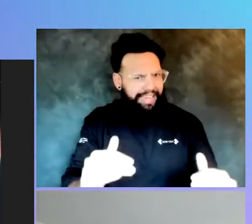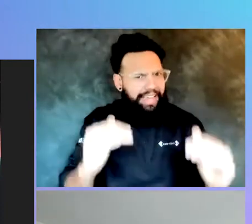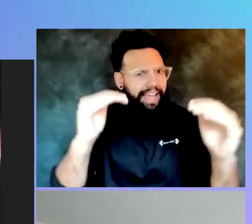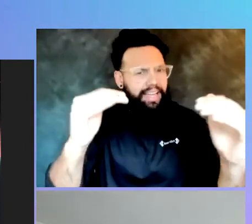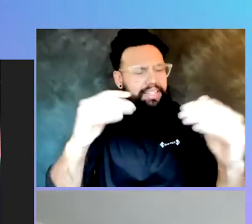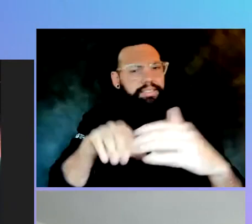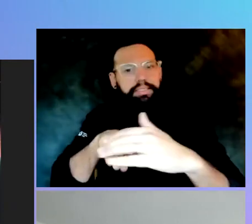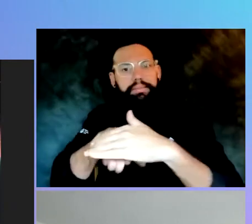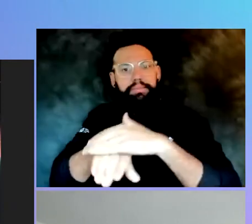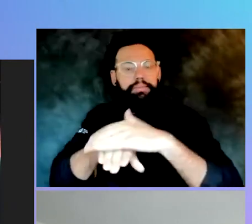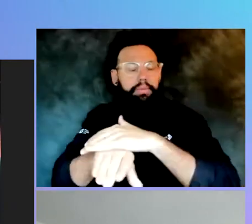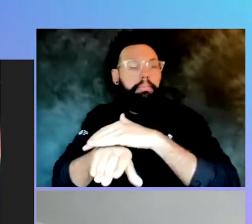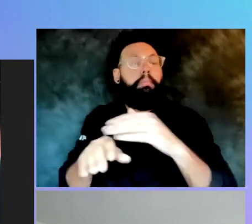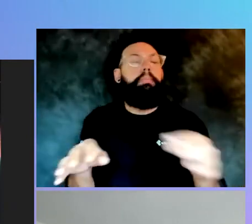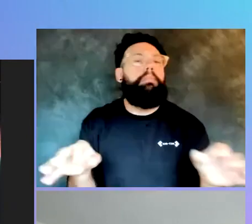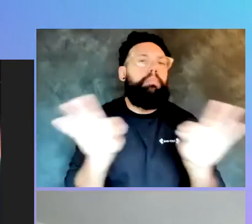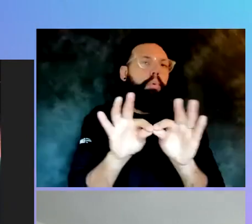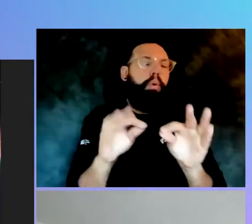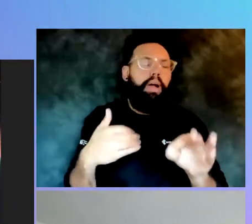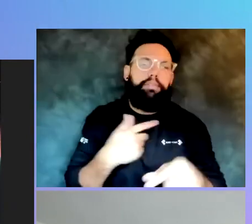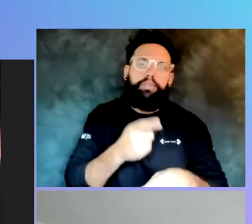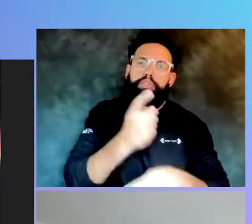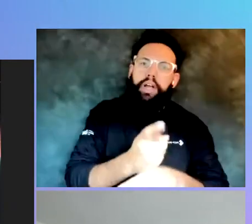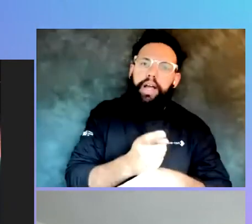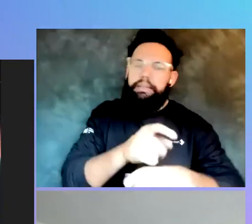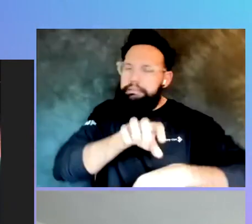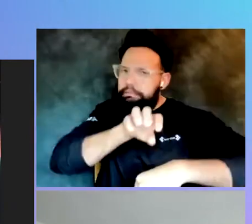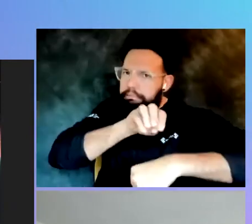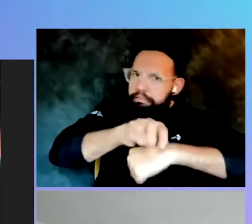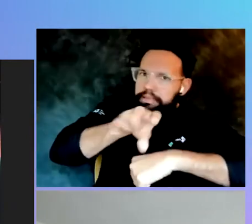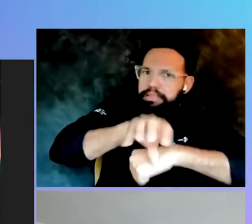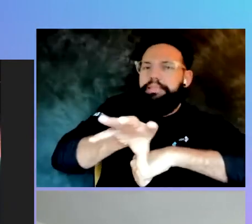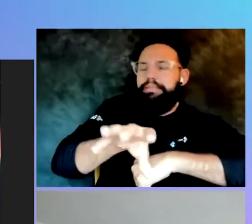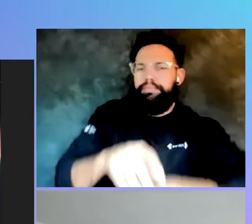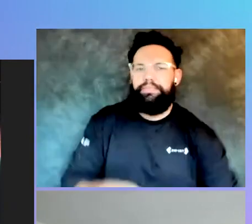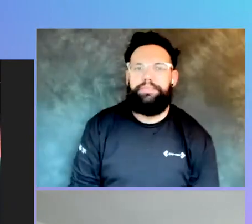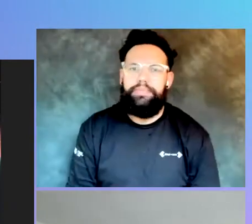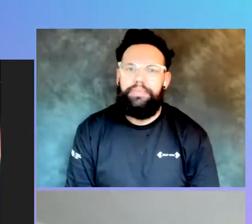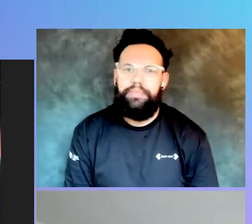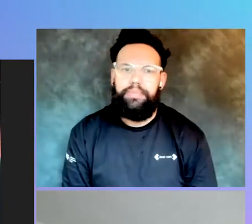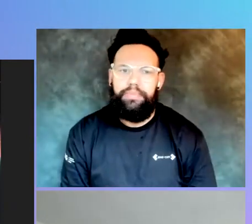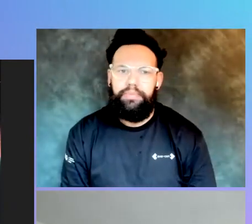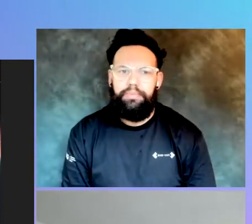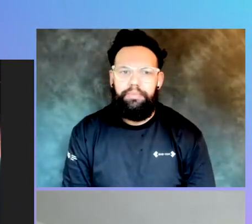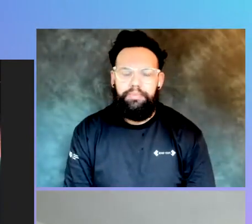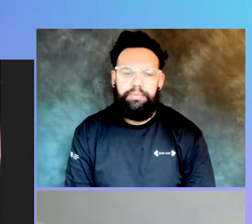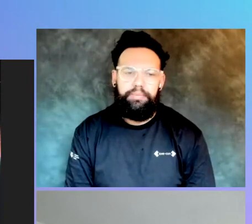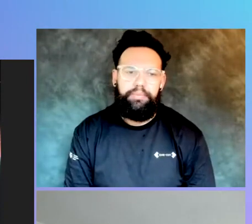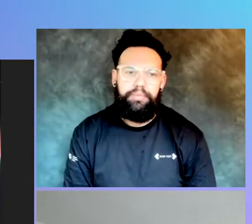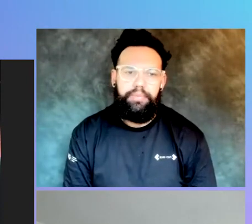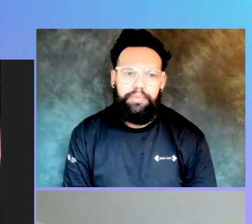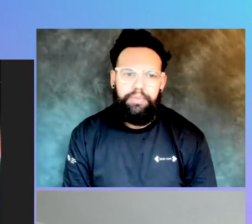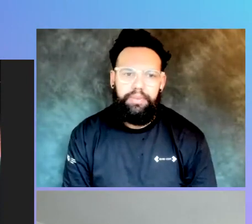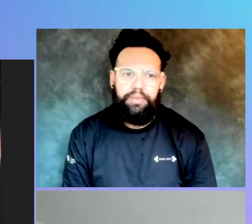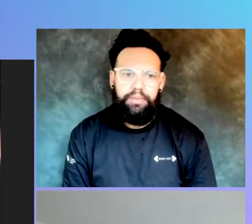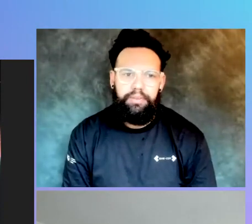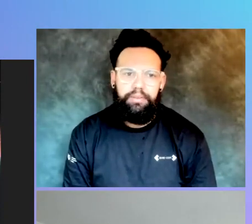guidance and coaching. However it's crucial to remain mindful